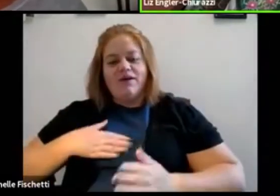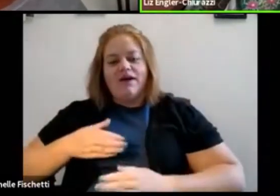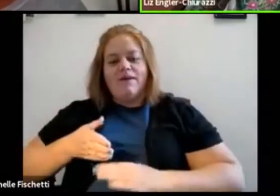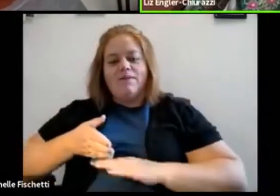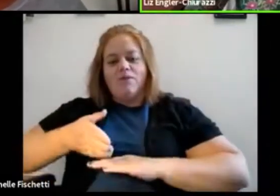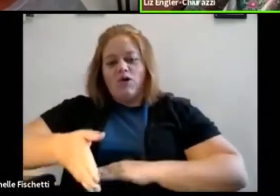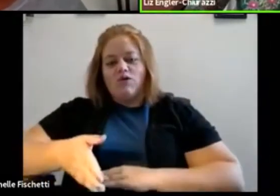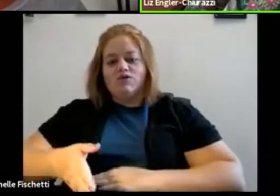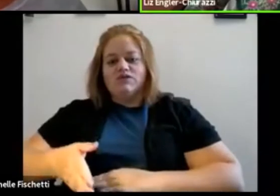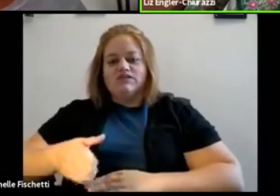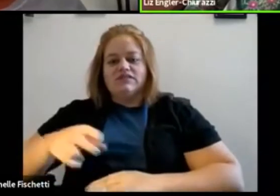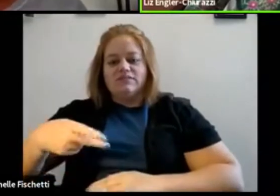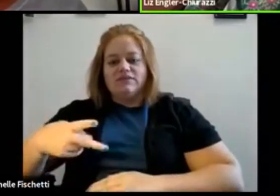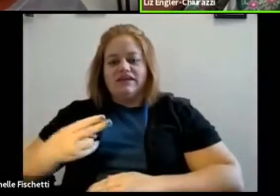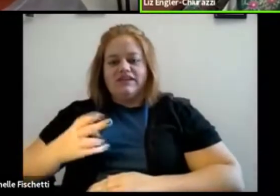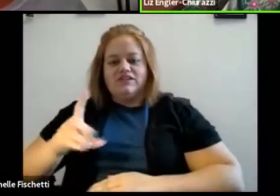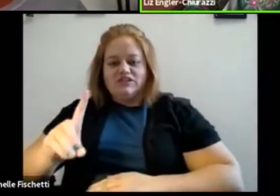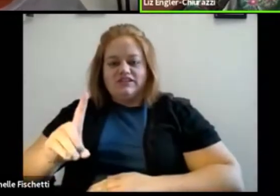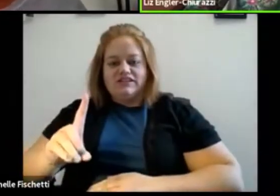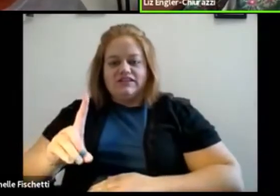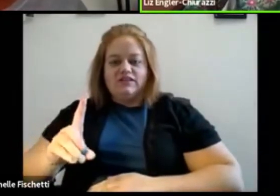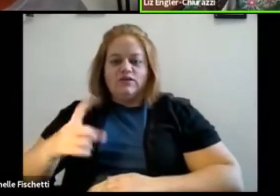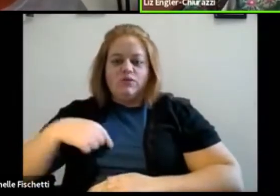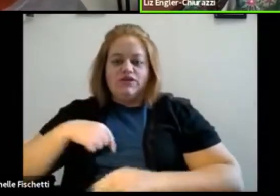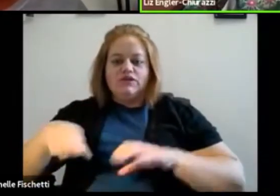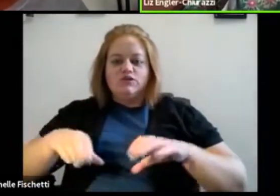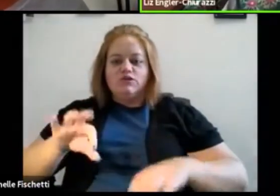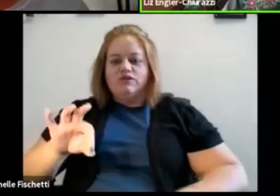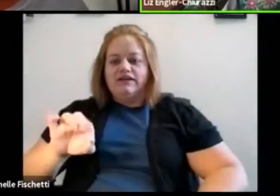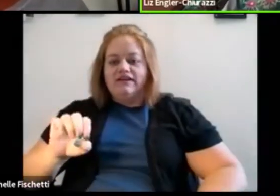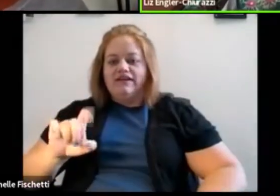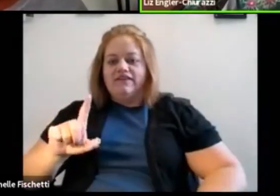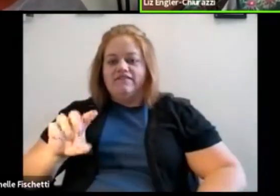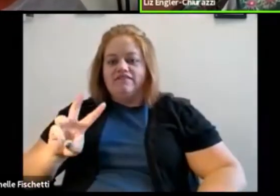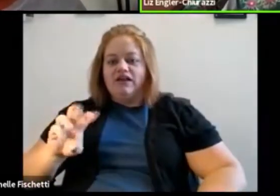after you earn your PhD, most scientists take what's called a post